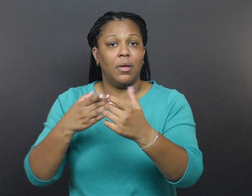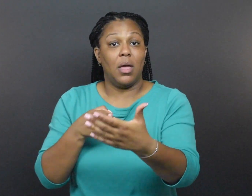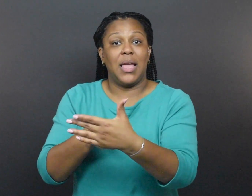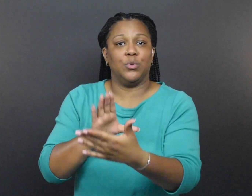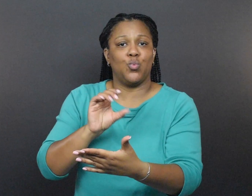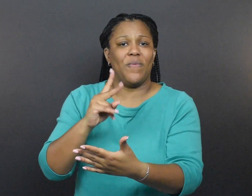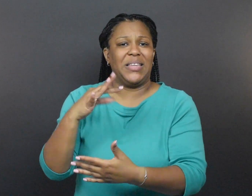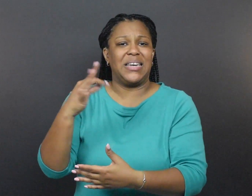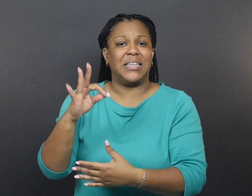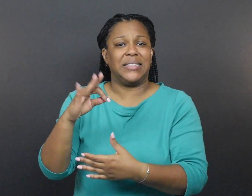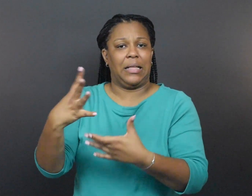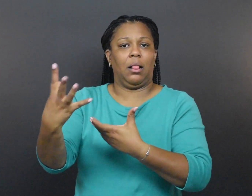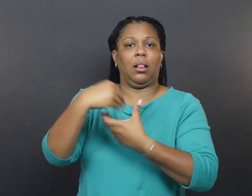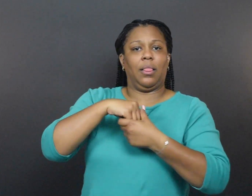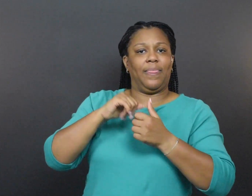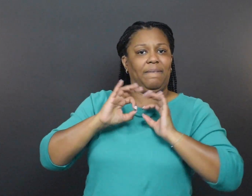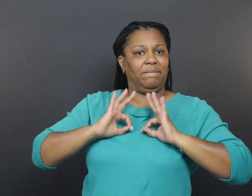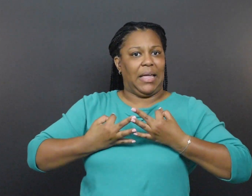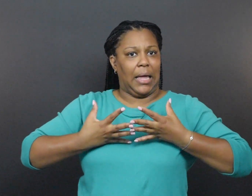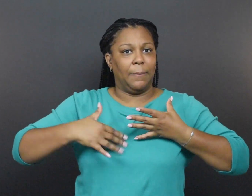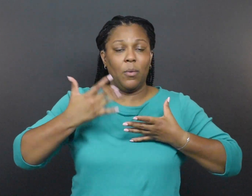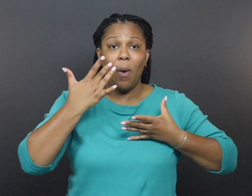by staying up to date on their shots. •